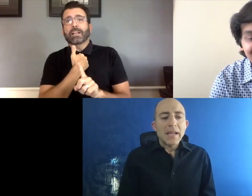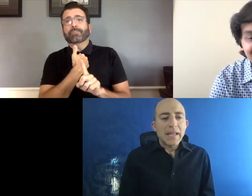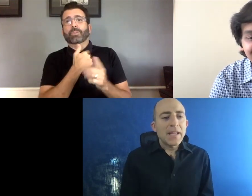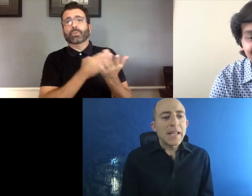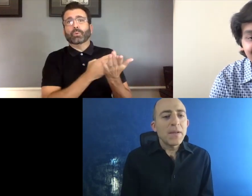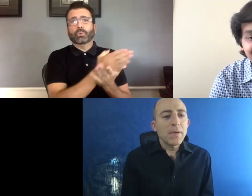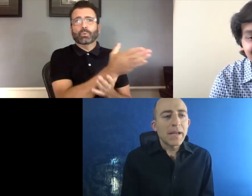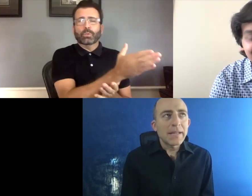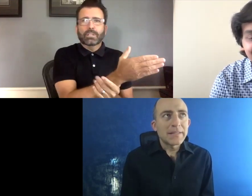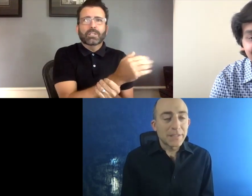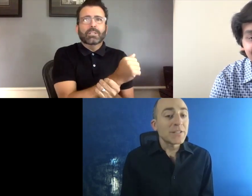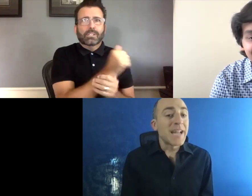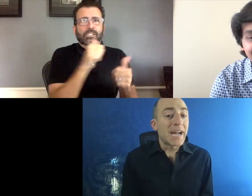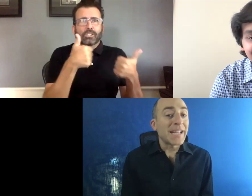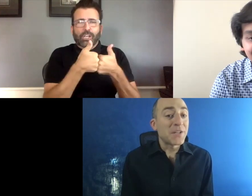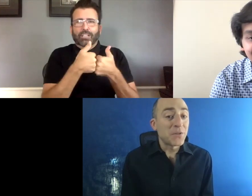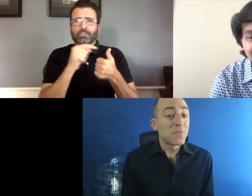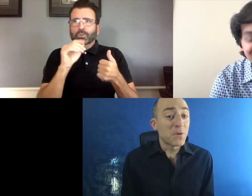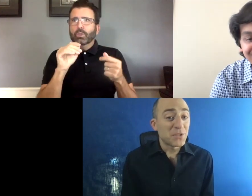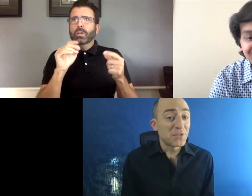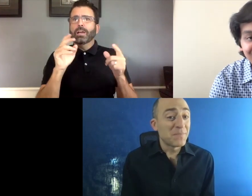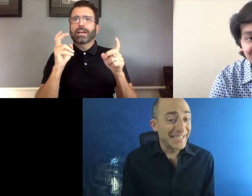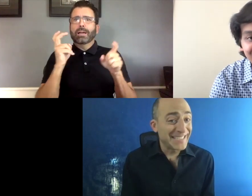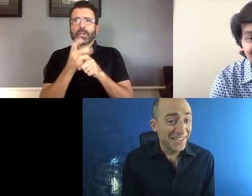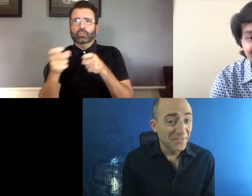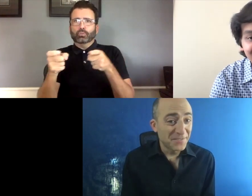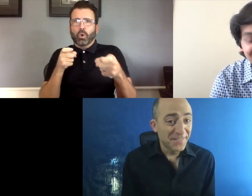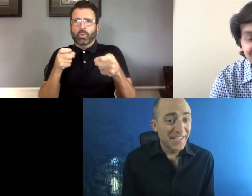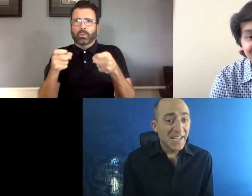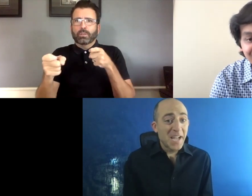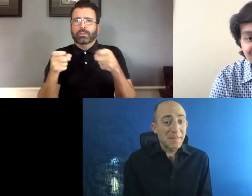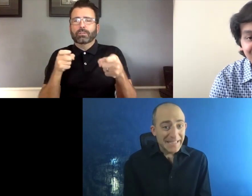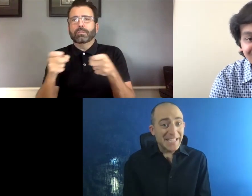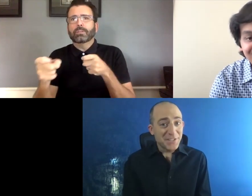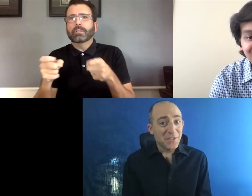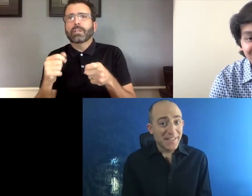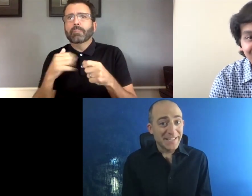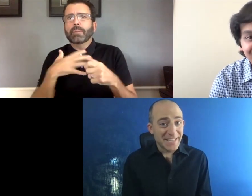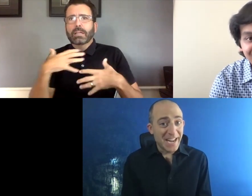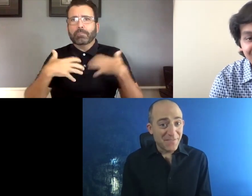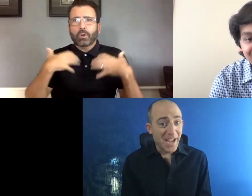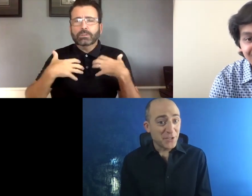he he just not get too emotional myself. I mean these are things that I've actually